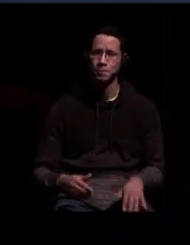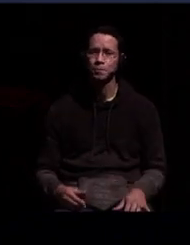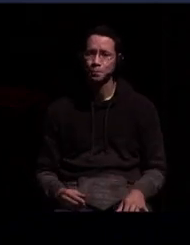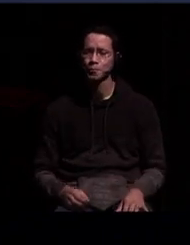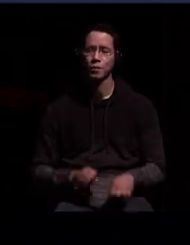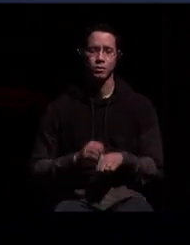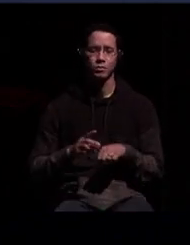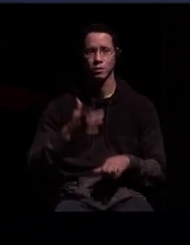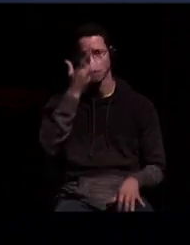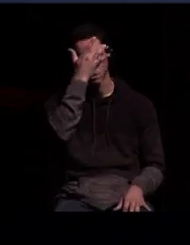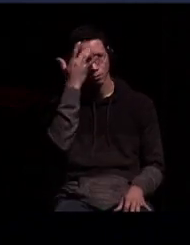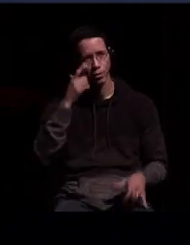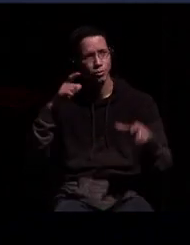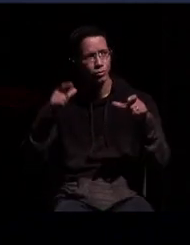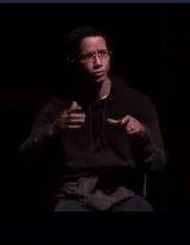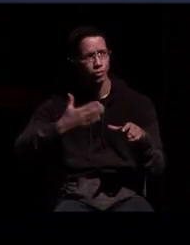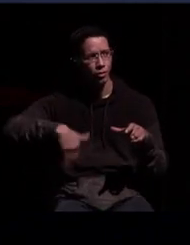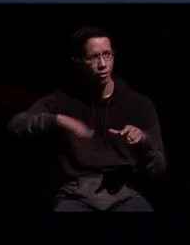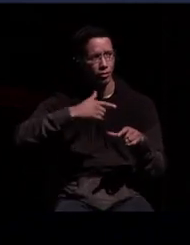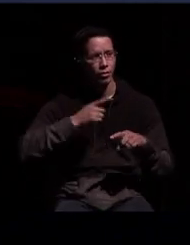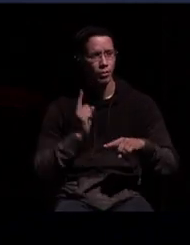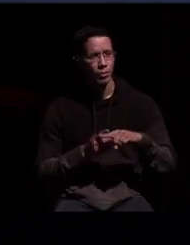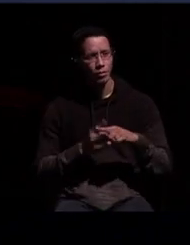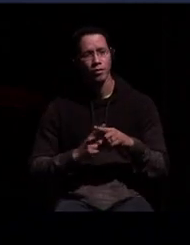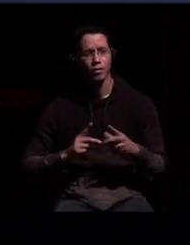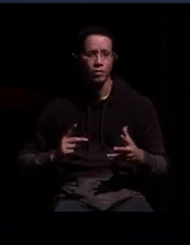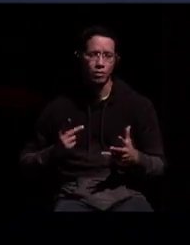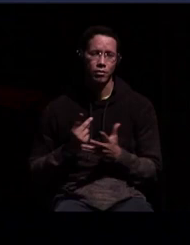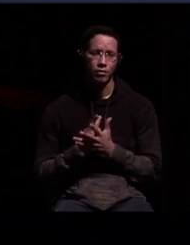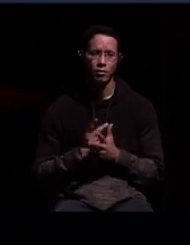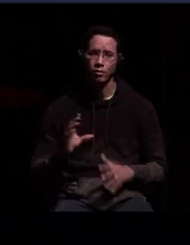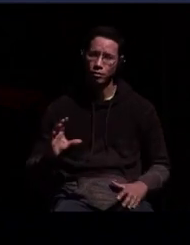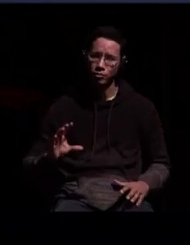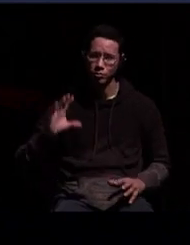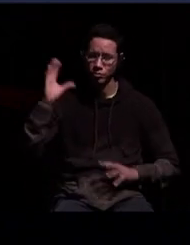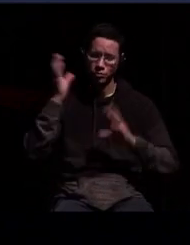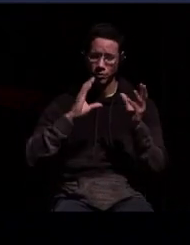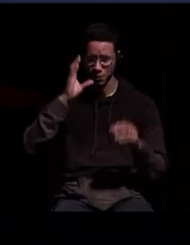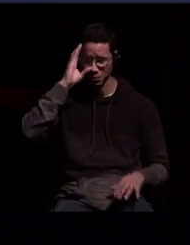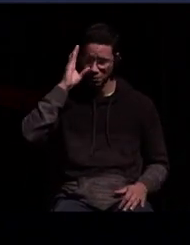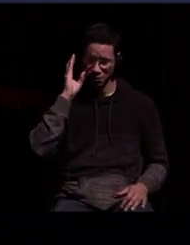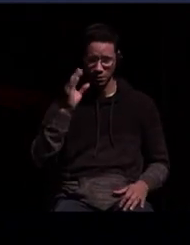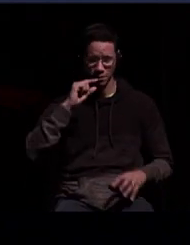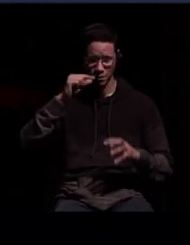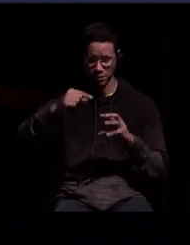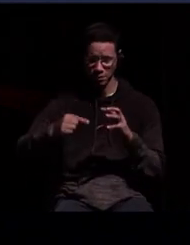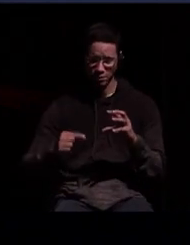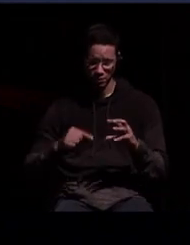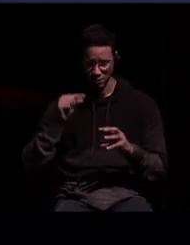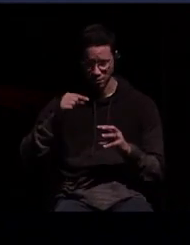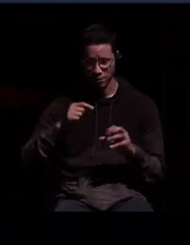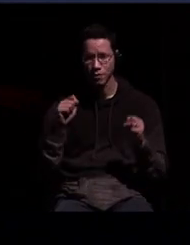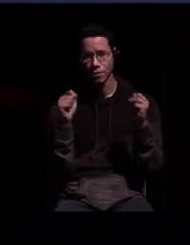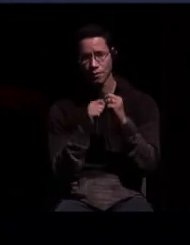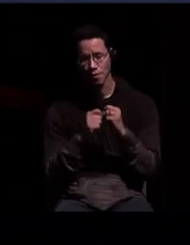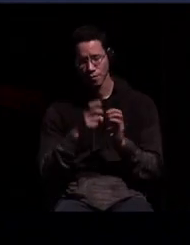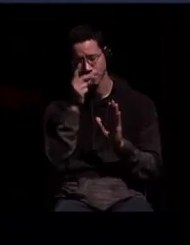That is another mistake we often commit especially in the field of international co-operation: We execute projects that depend on foreign resources.